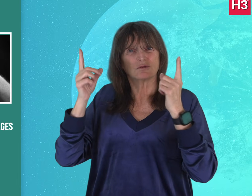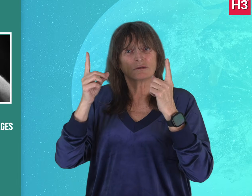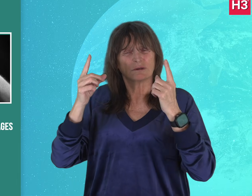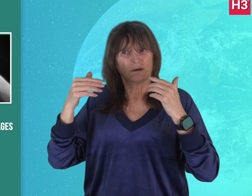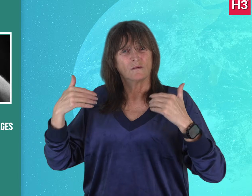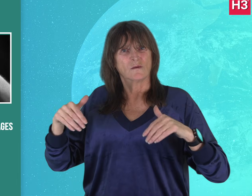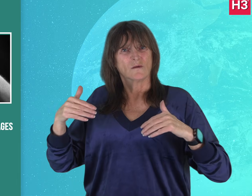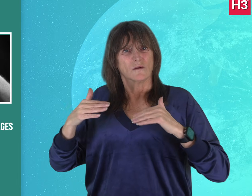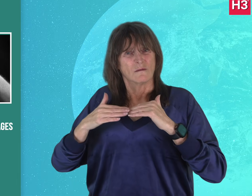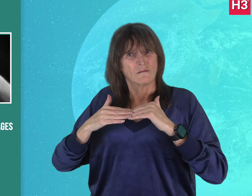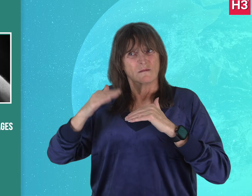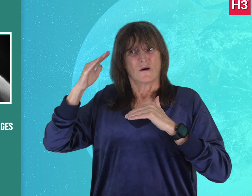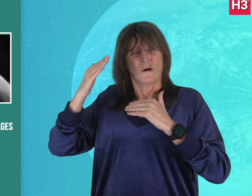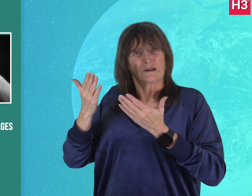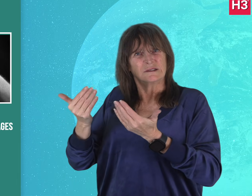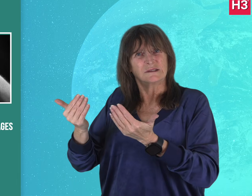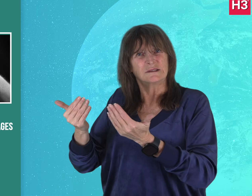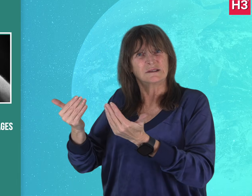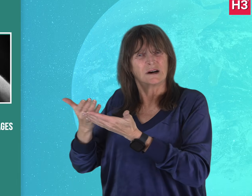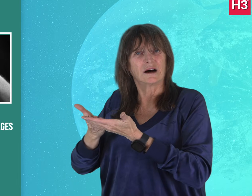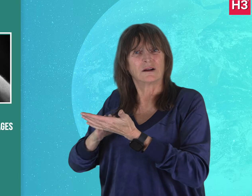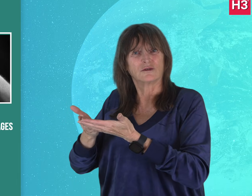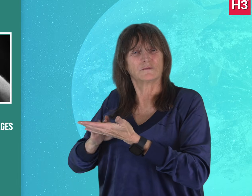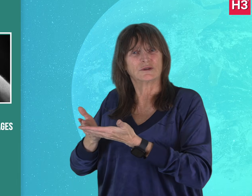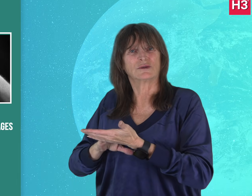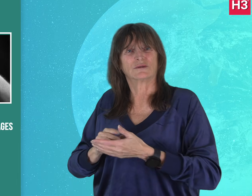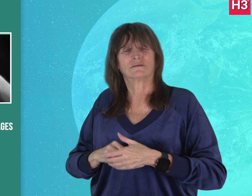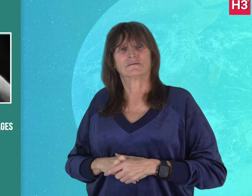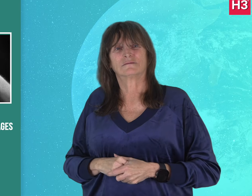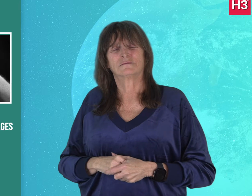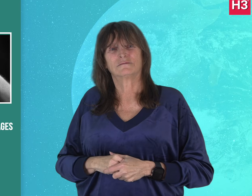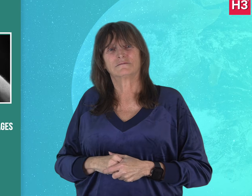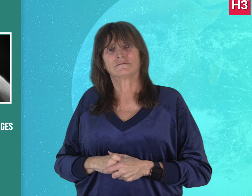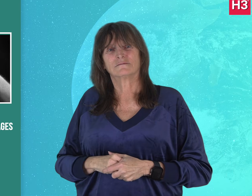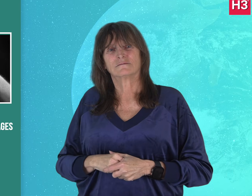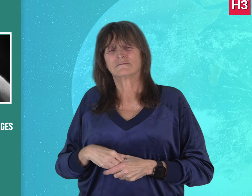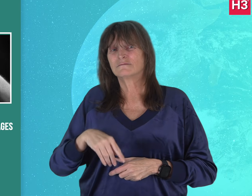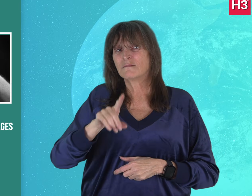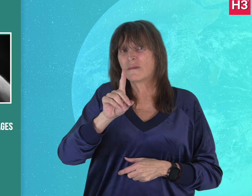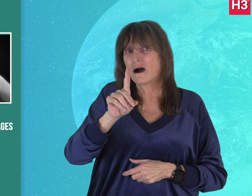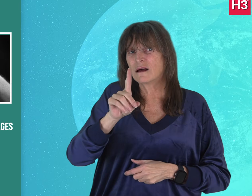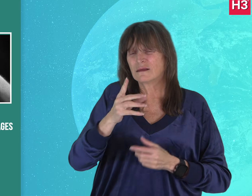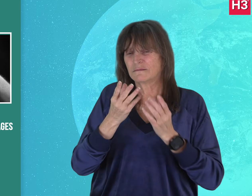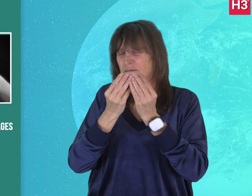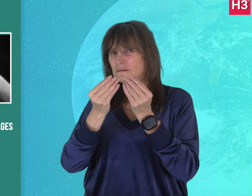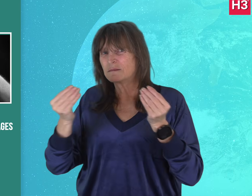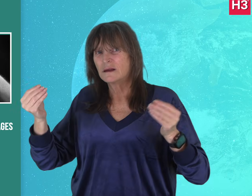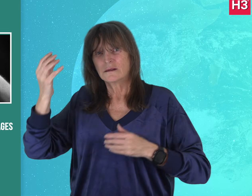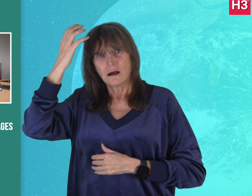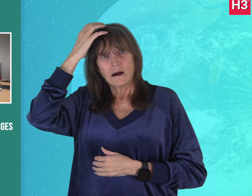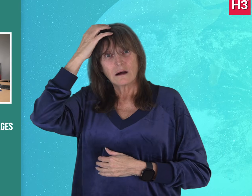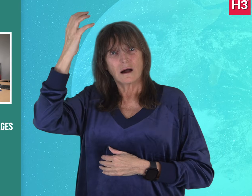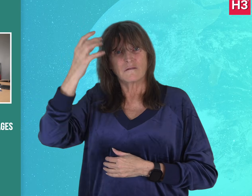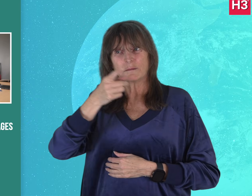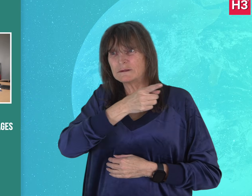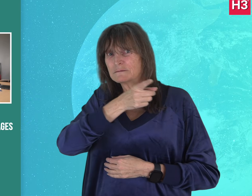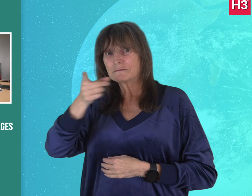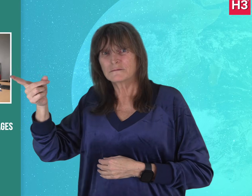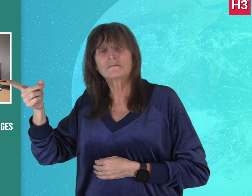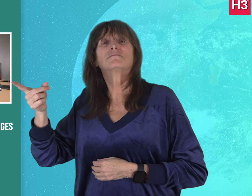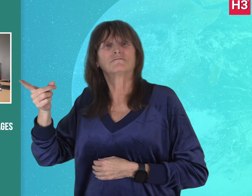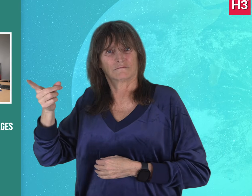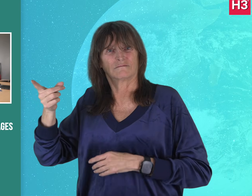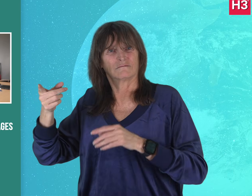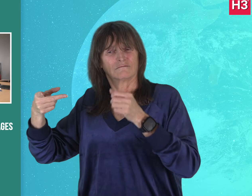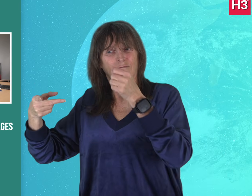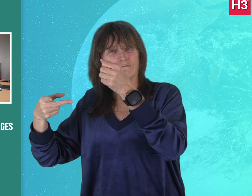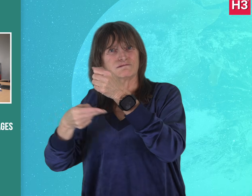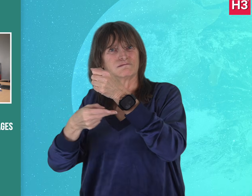global emergencies make the need even greater. But many governments